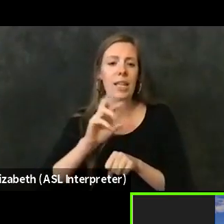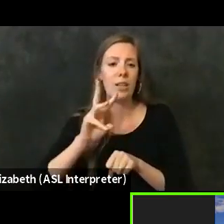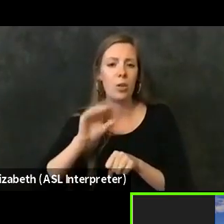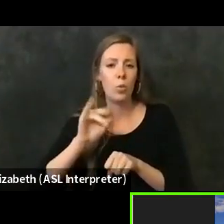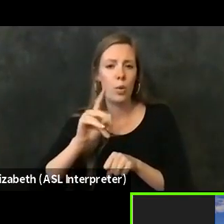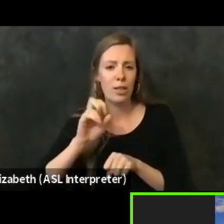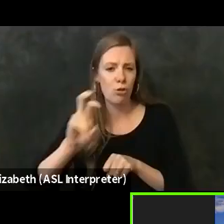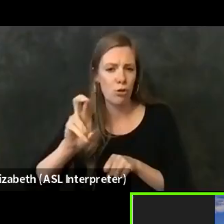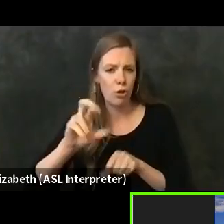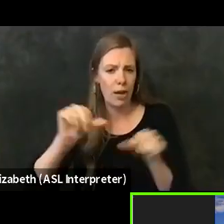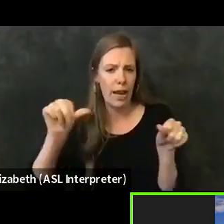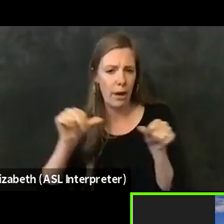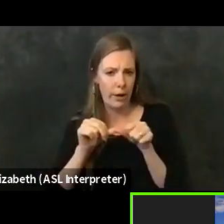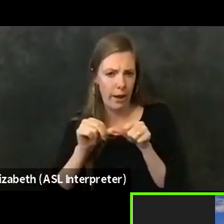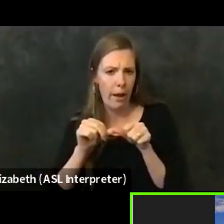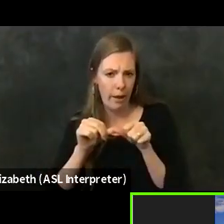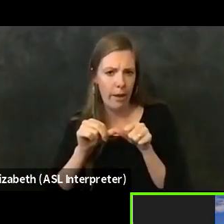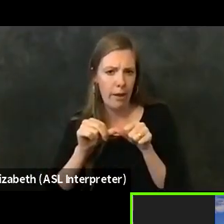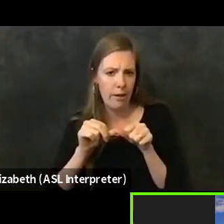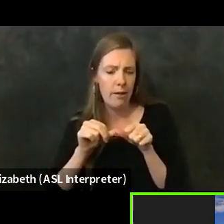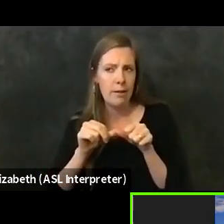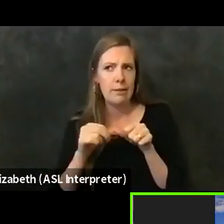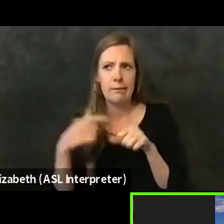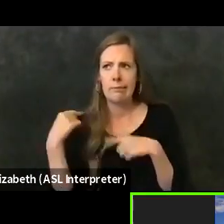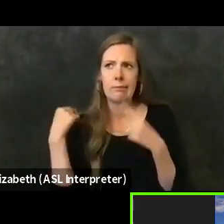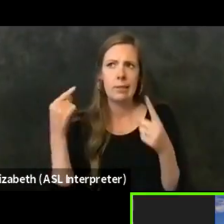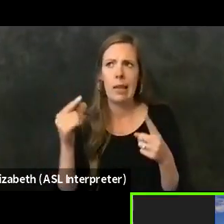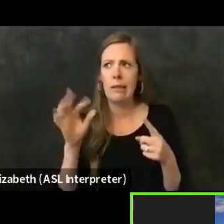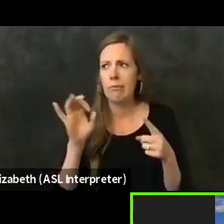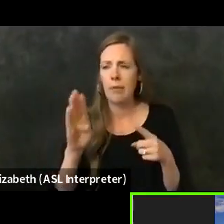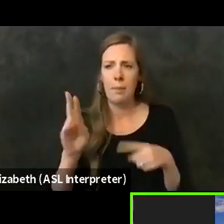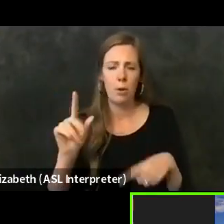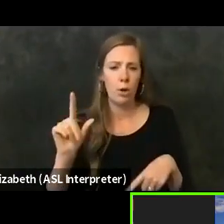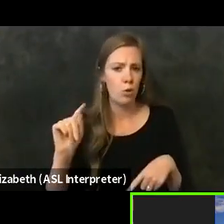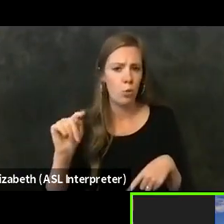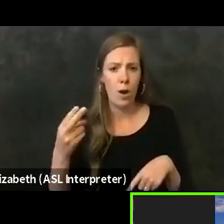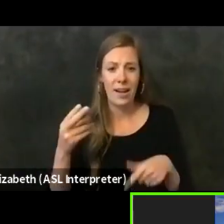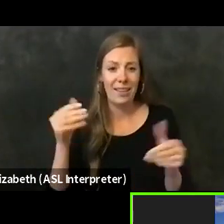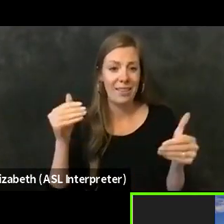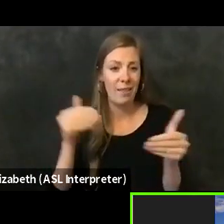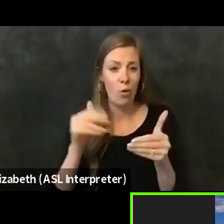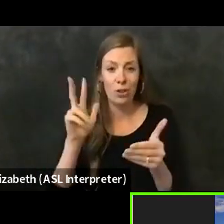and as of about the 20th of February, they had almost three thousand vaccines out.